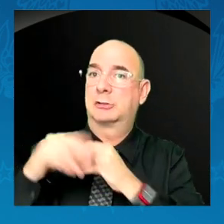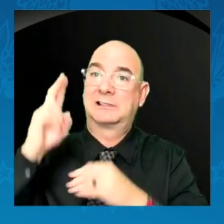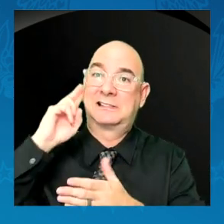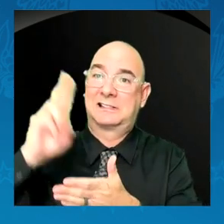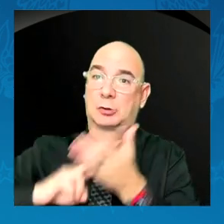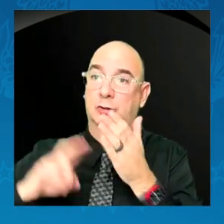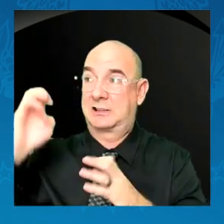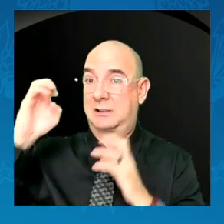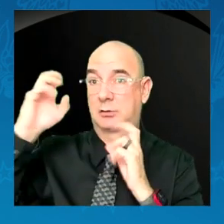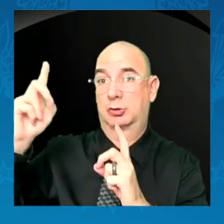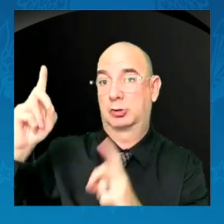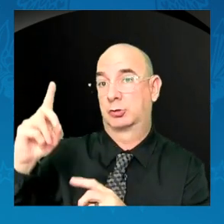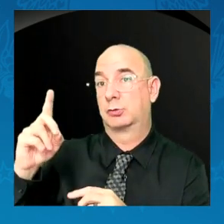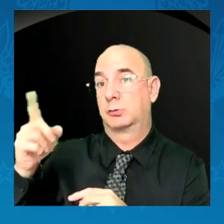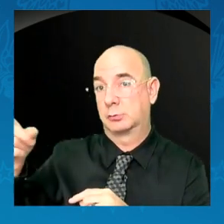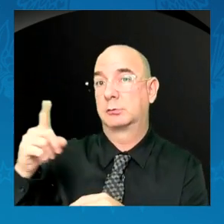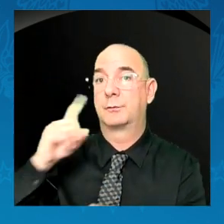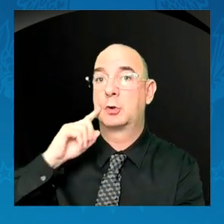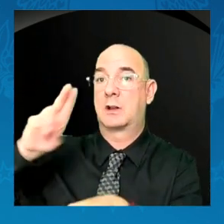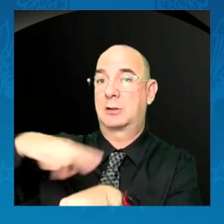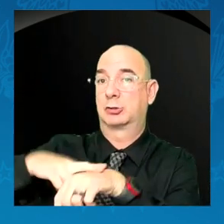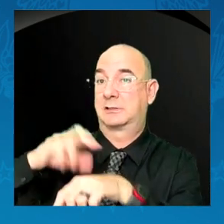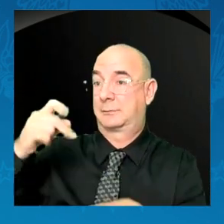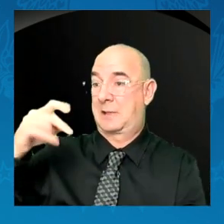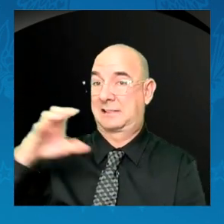and we note with pleasure your recent actions to do just that.